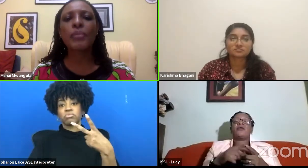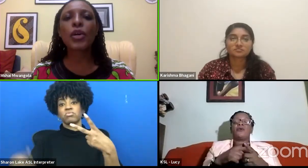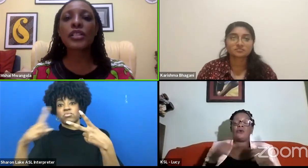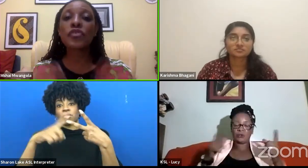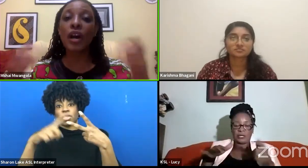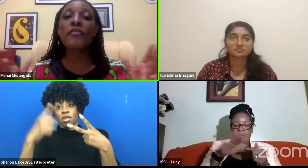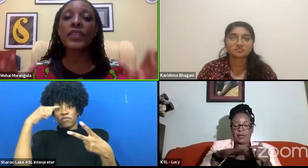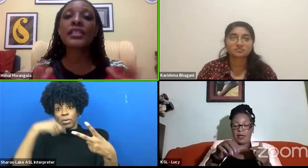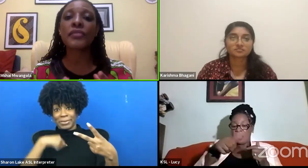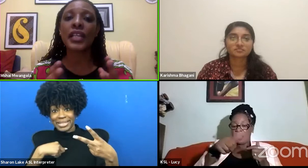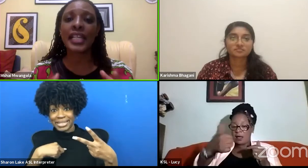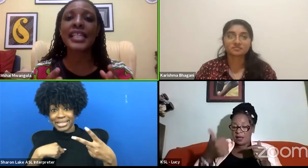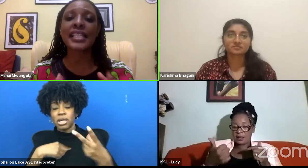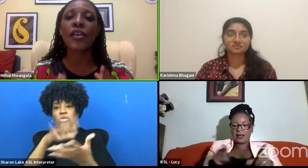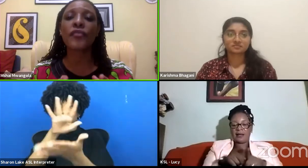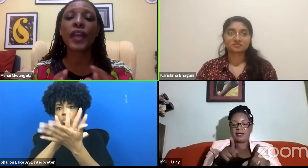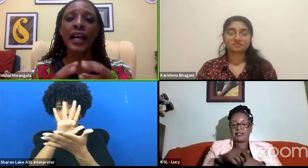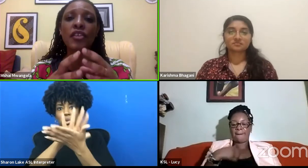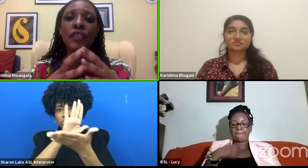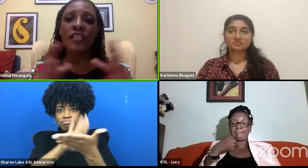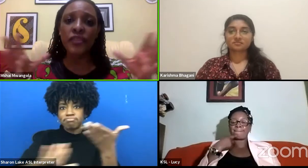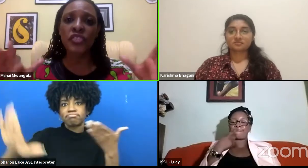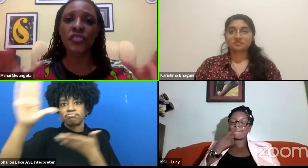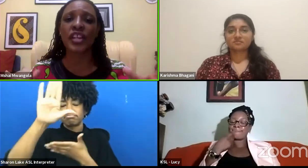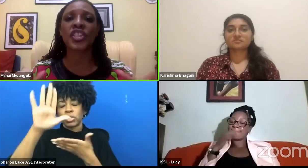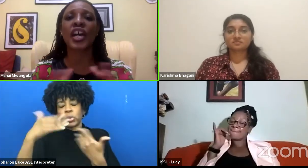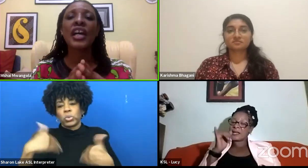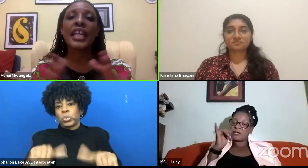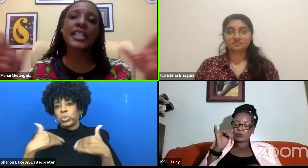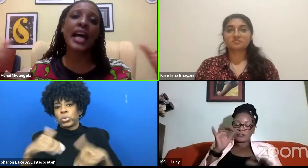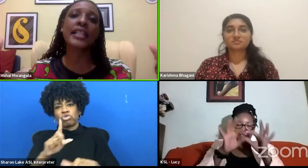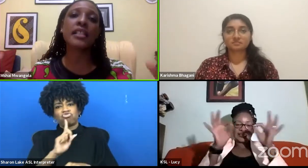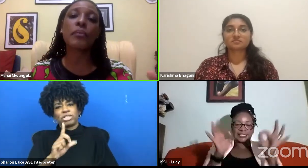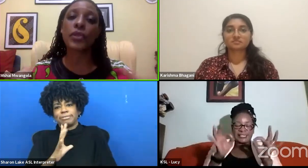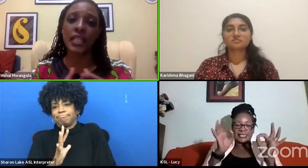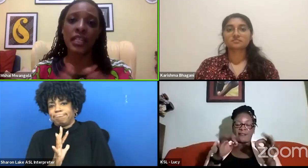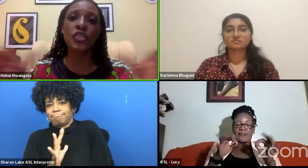because the drama festival in itself, the kind of infrastructure it had supporting it